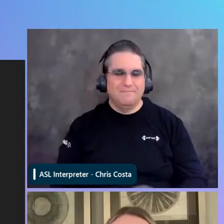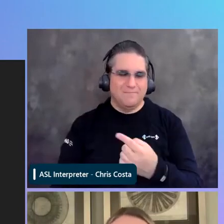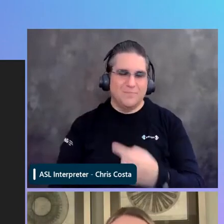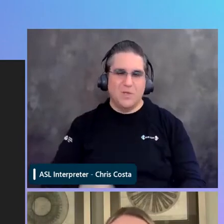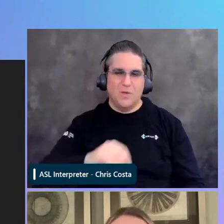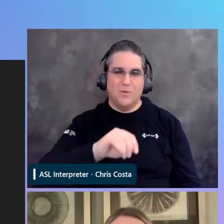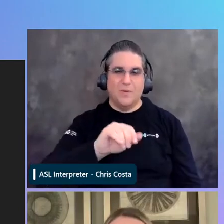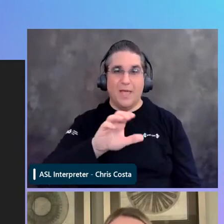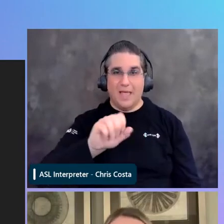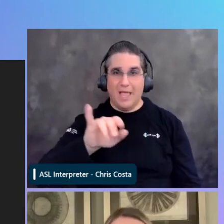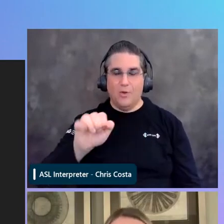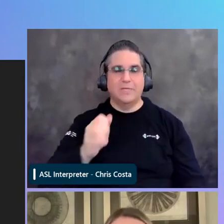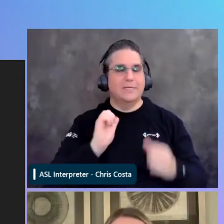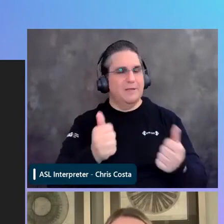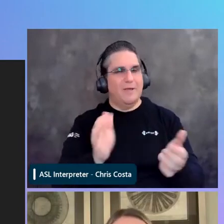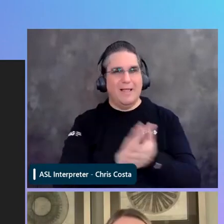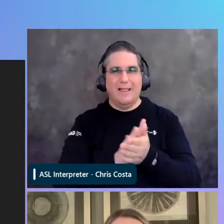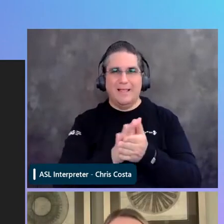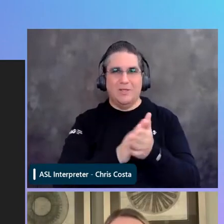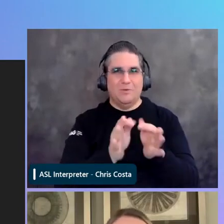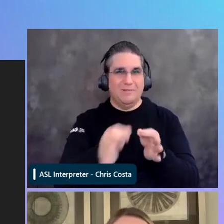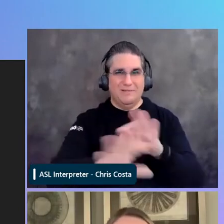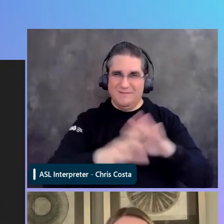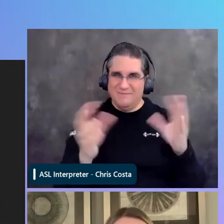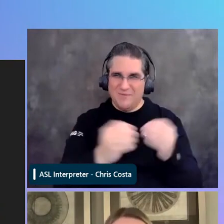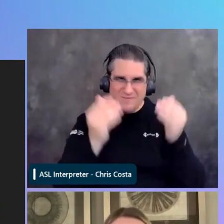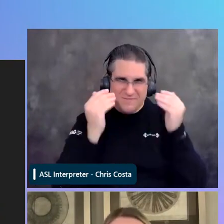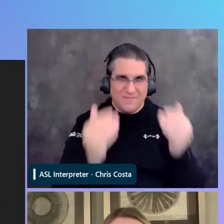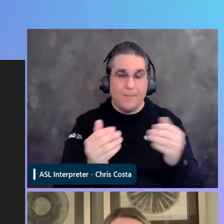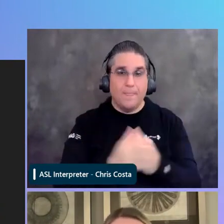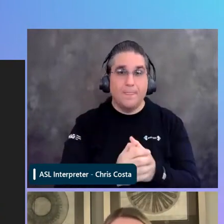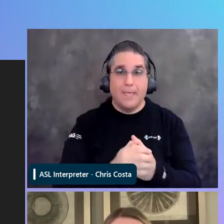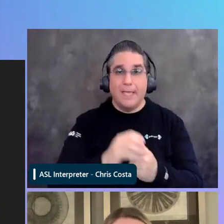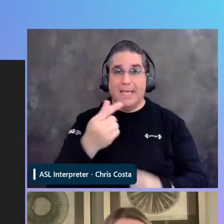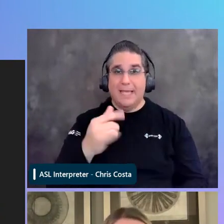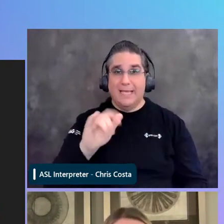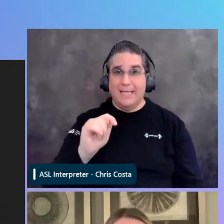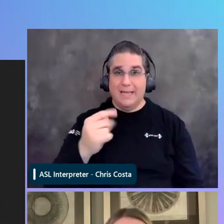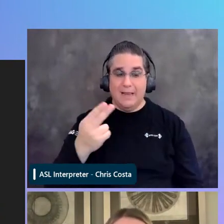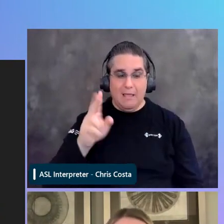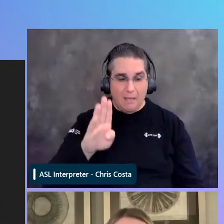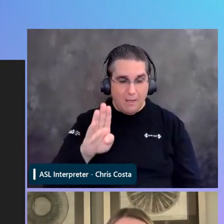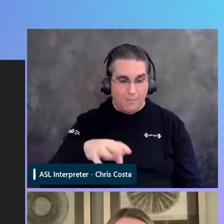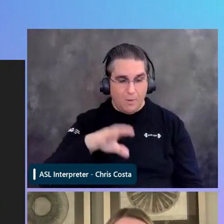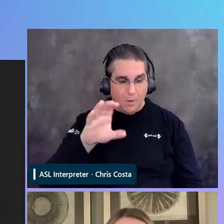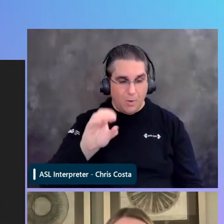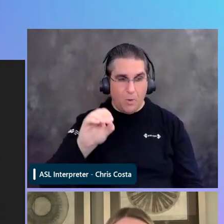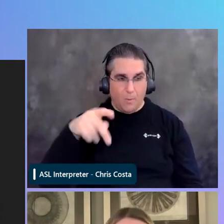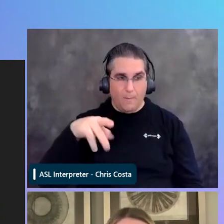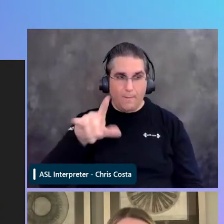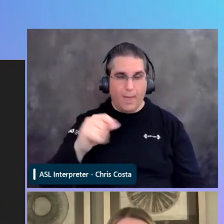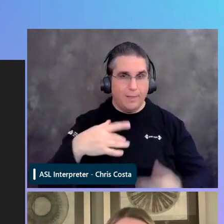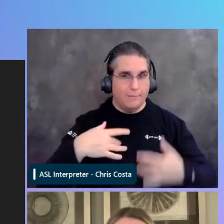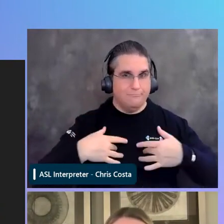is GitHub Copilot. So for those who are new and I was new to